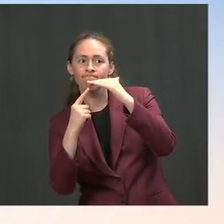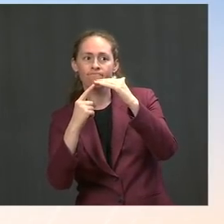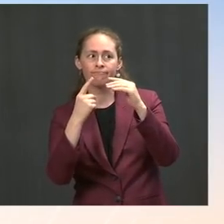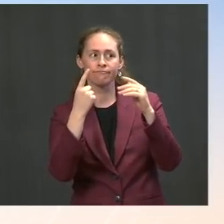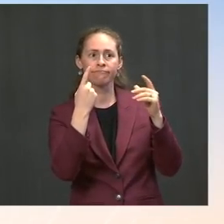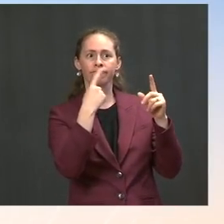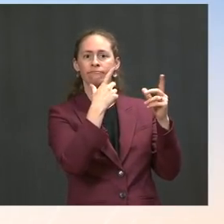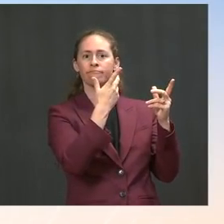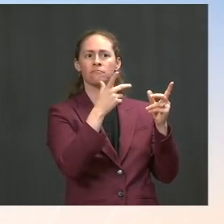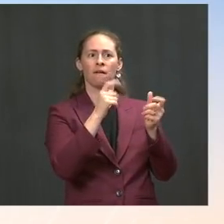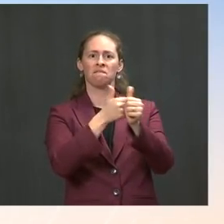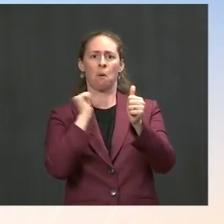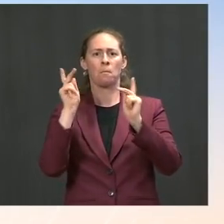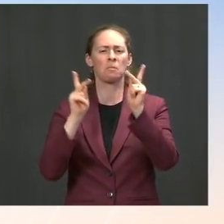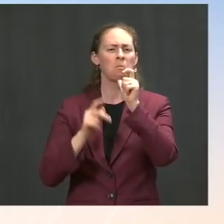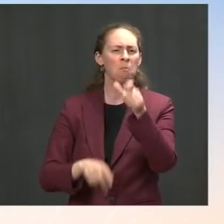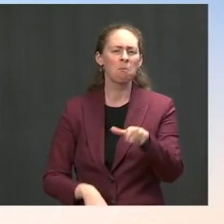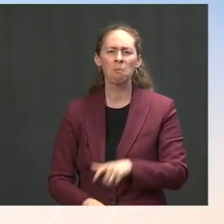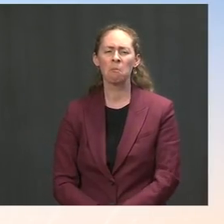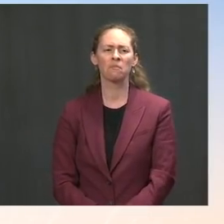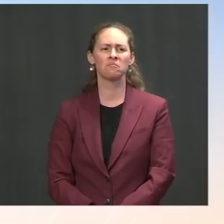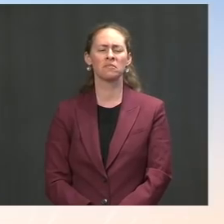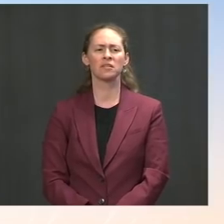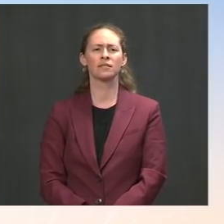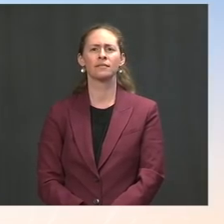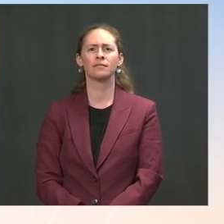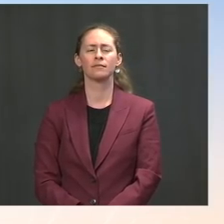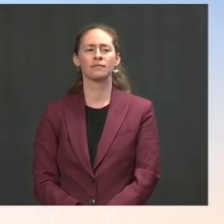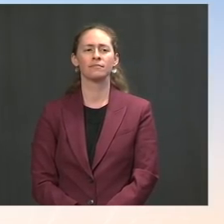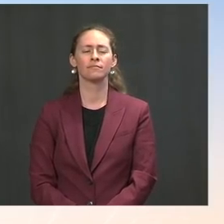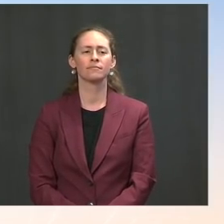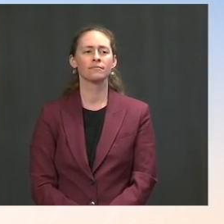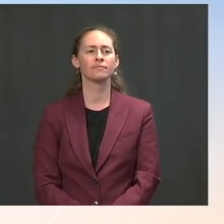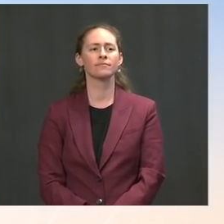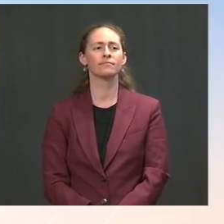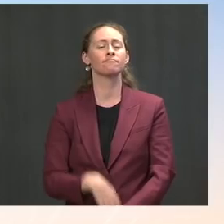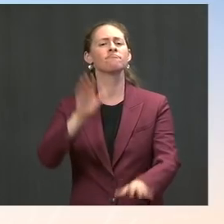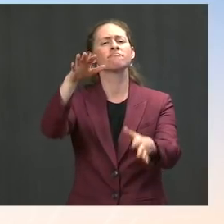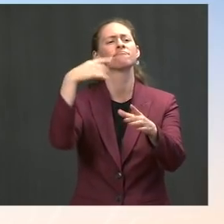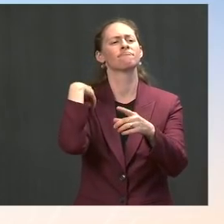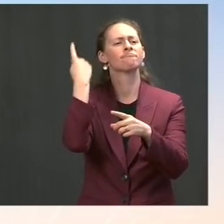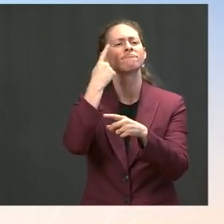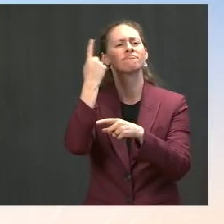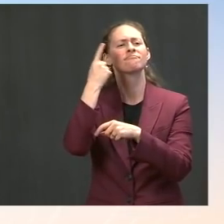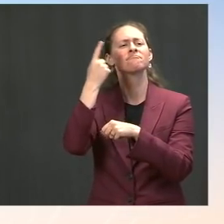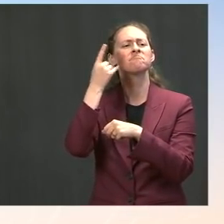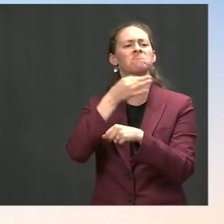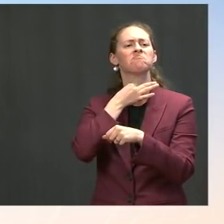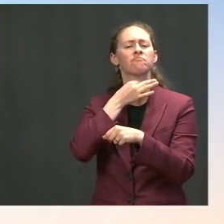trying better. Go ahead. The Press: Thanks, Jen. Does the White House have a reaction to Mississippi's decision ask the Supreme Court